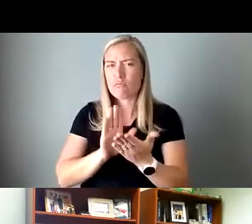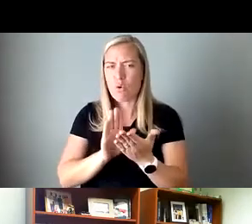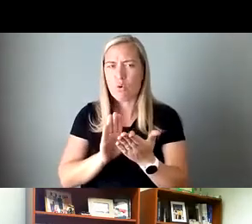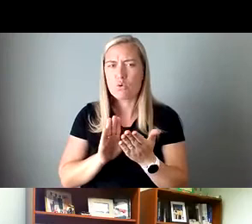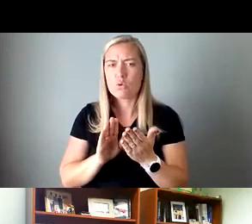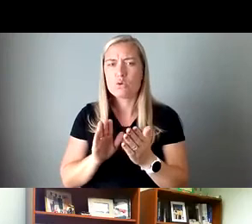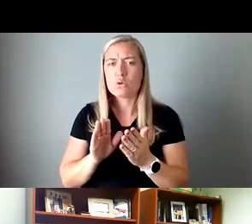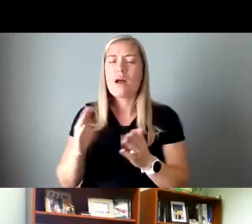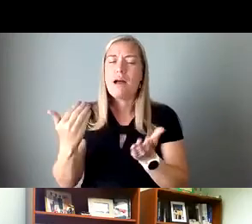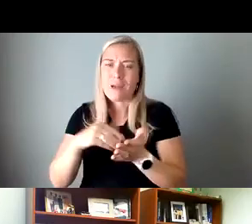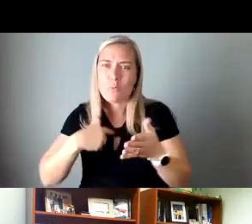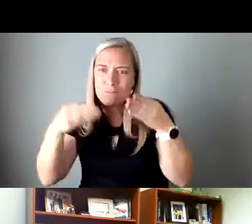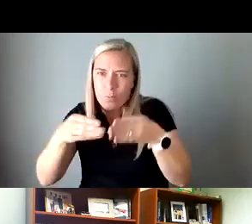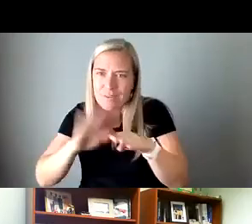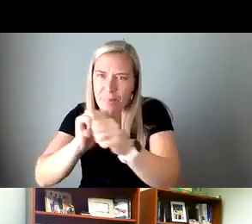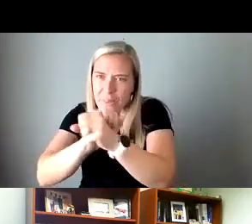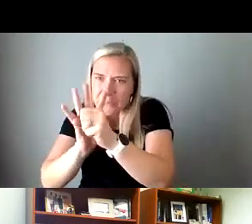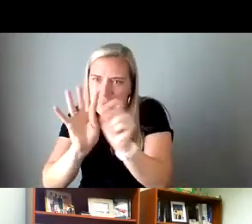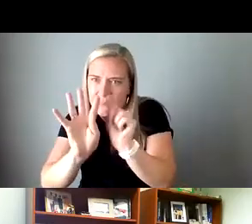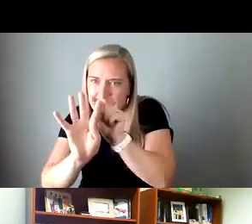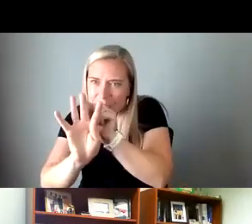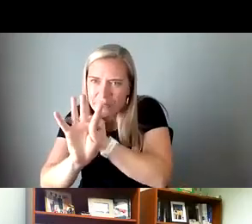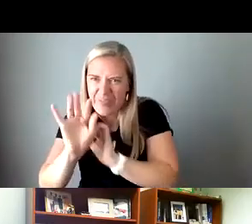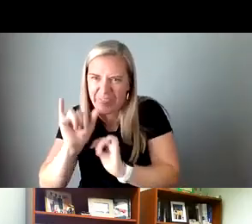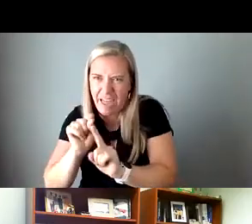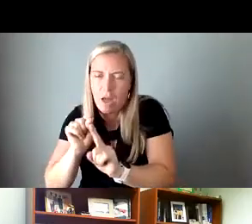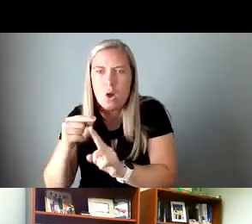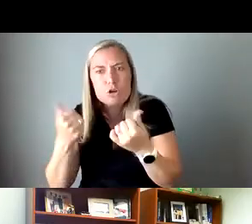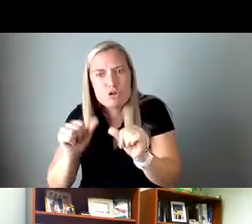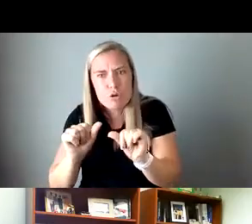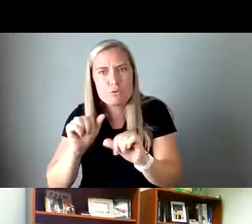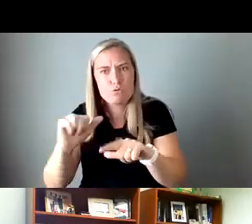protein. That's the target that we're training your immune system to develop antibodies to.